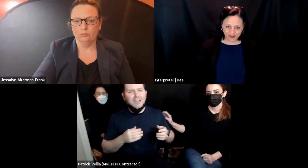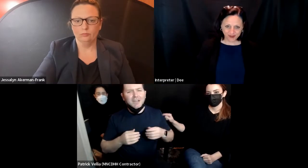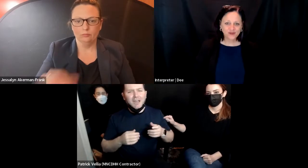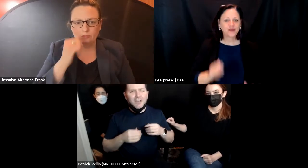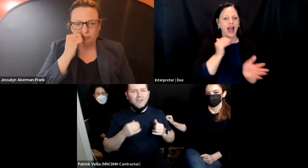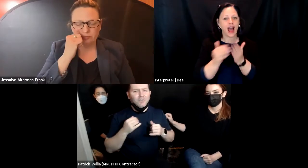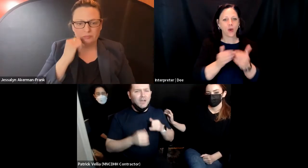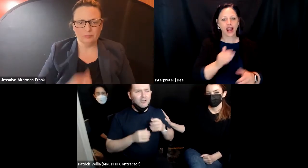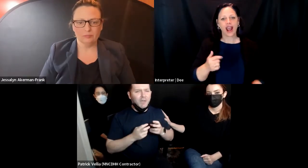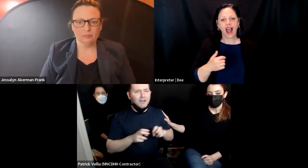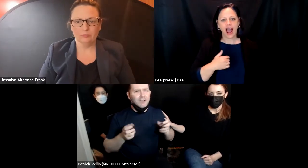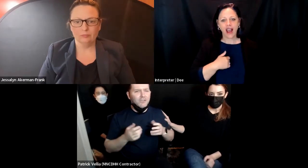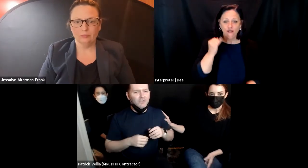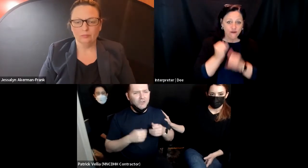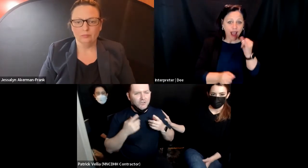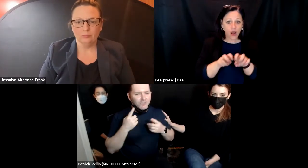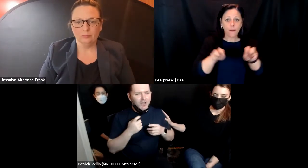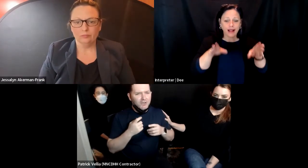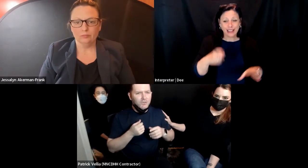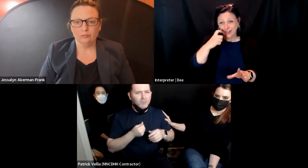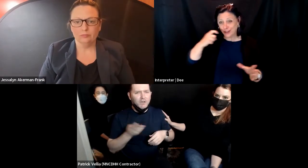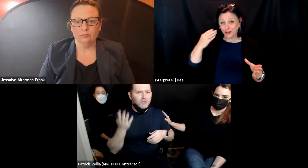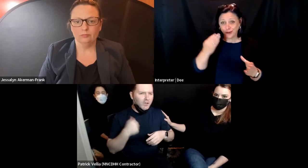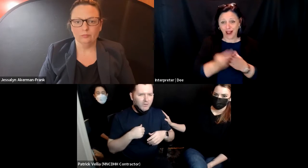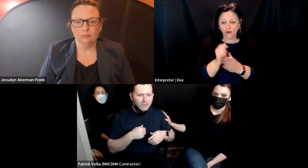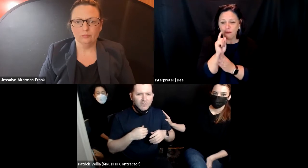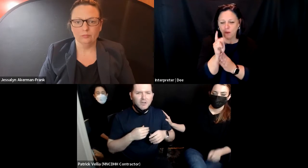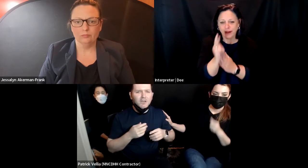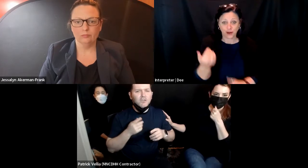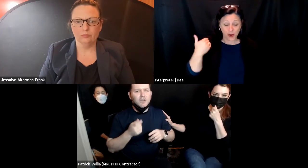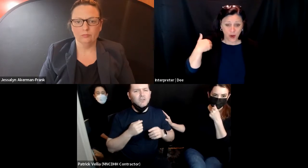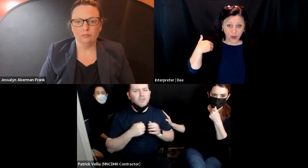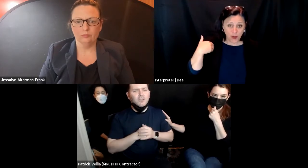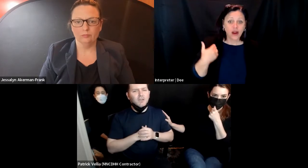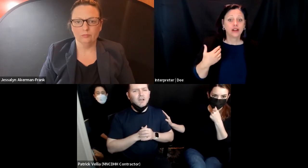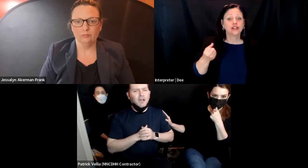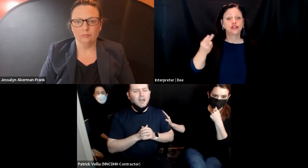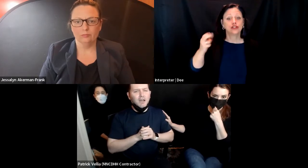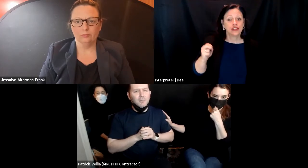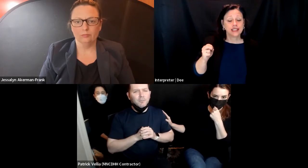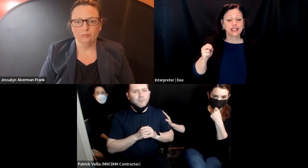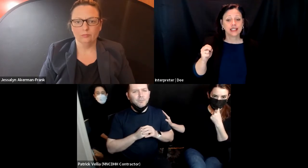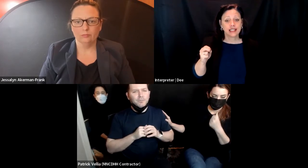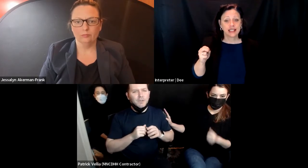Open it and use a measuring spoon, easy.